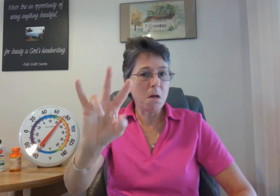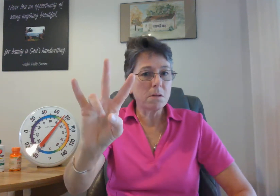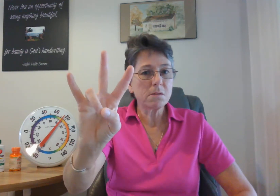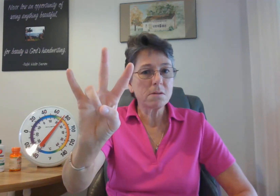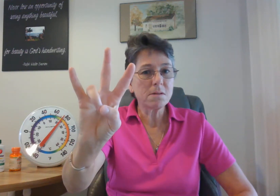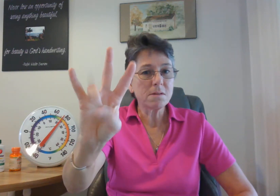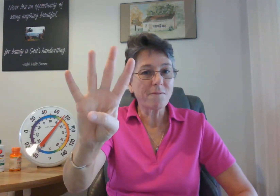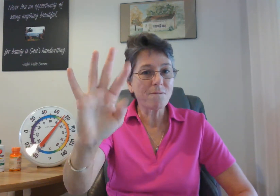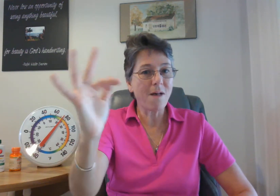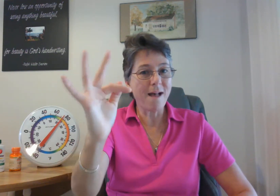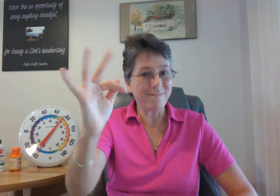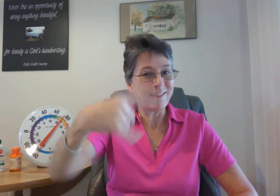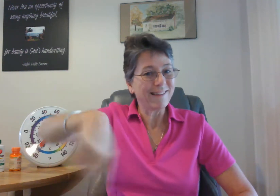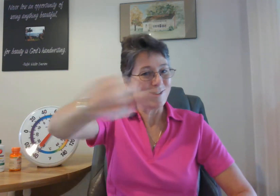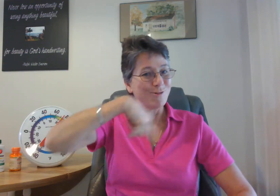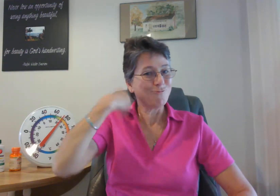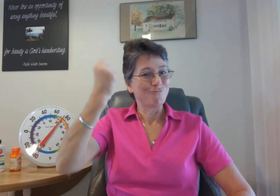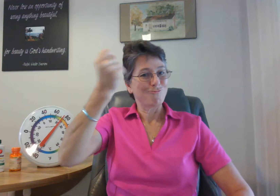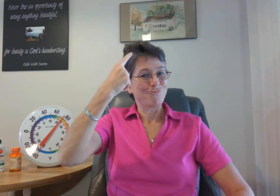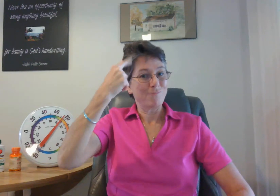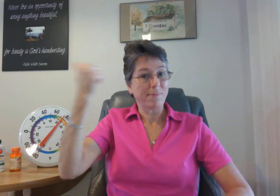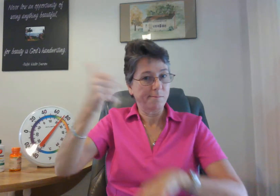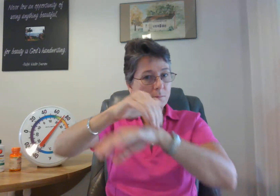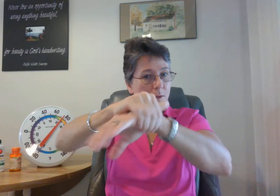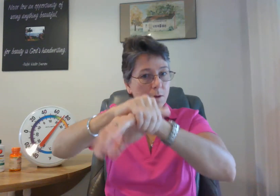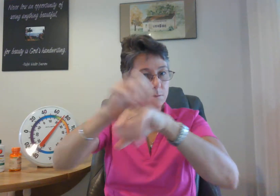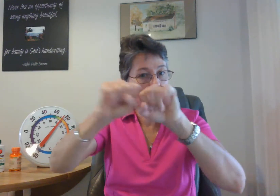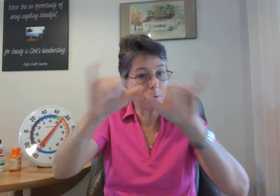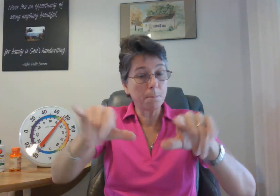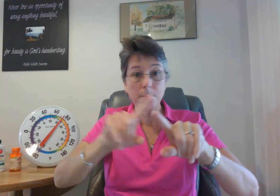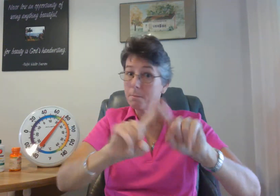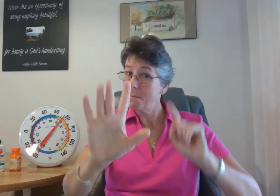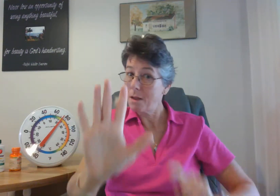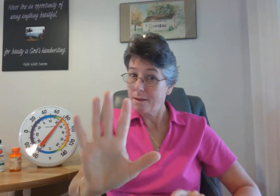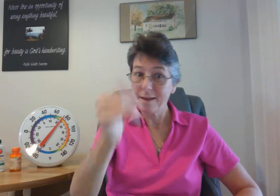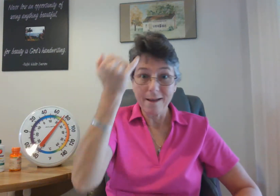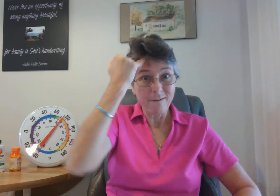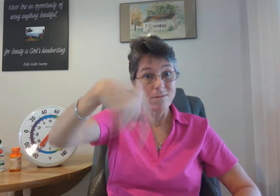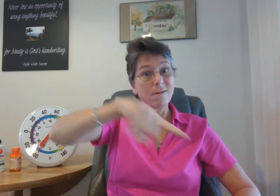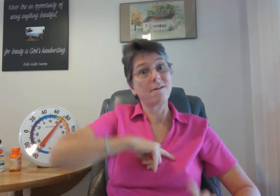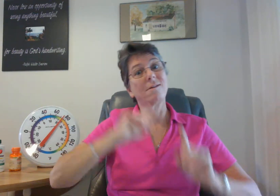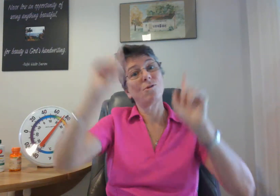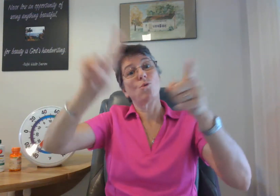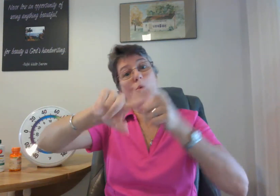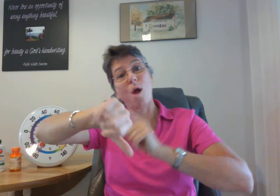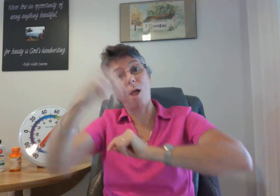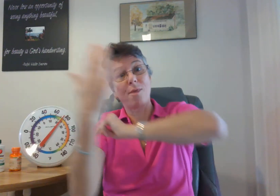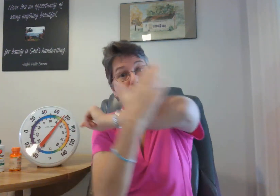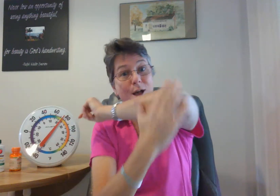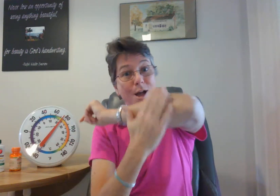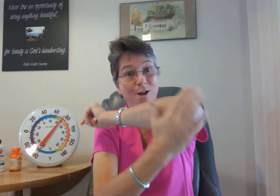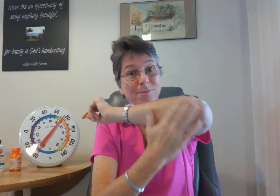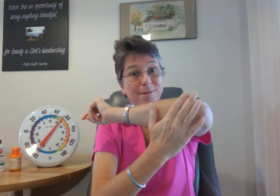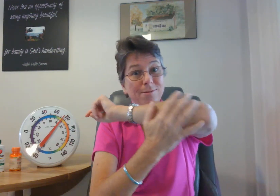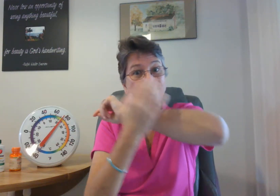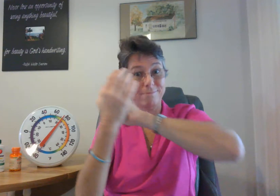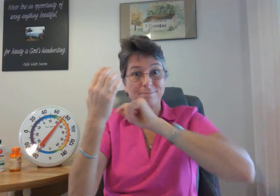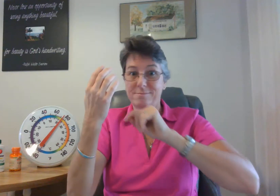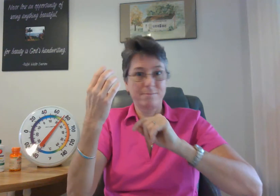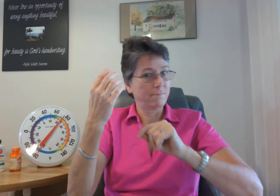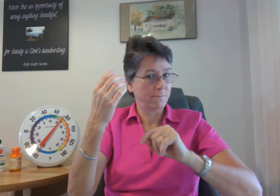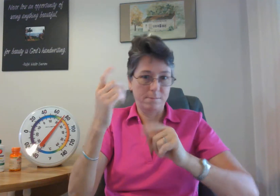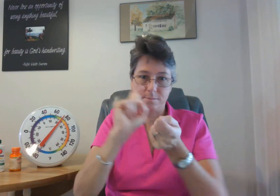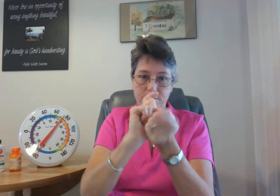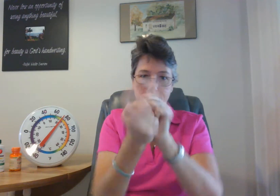For instance, here is one final example and then I will be done.